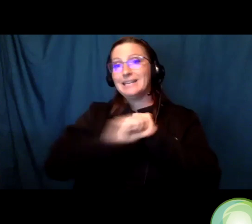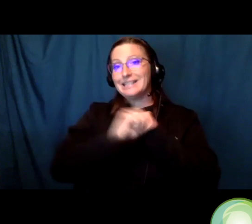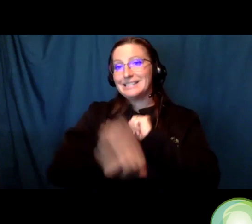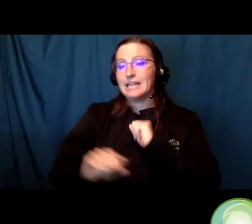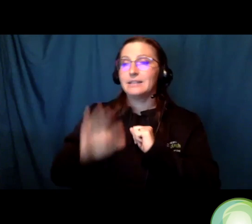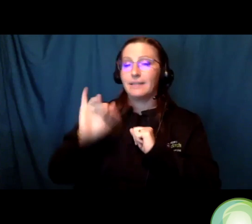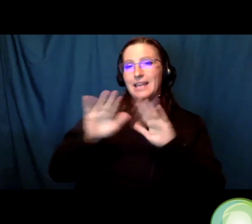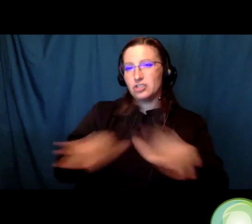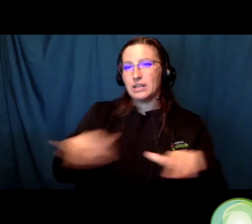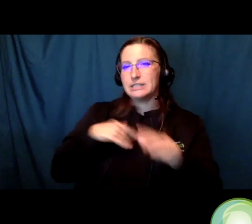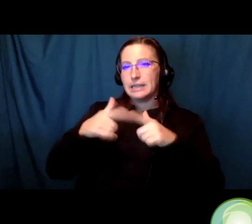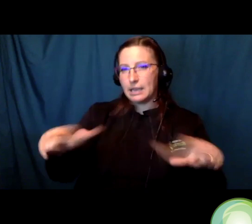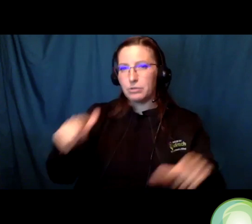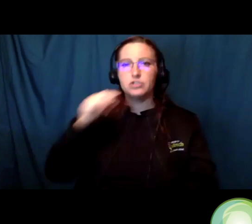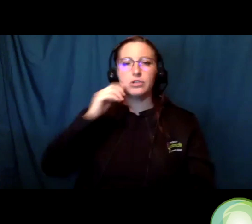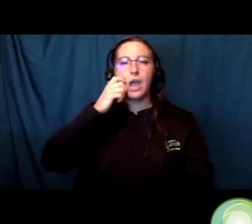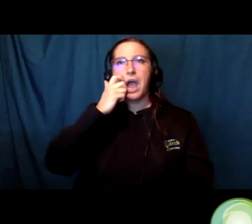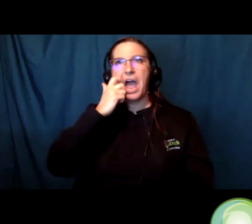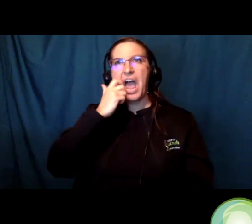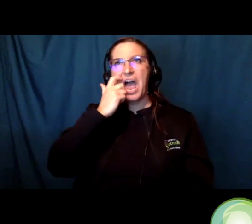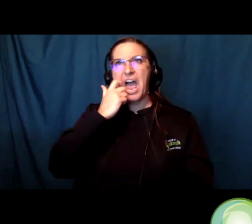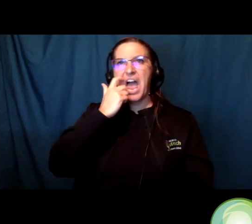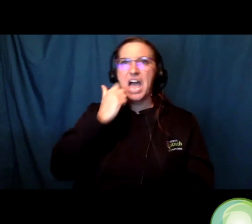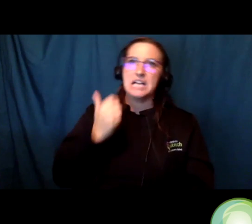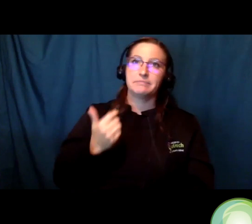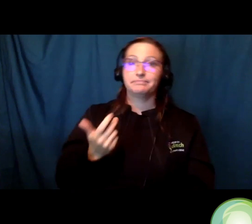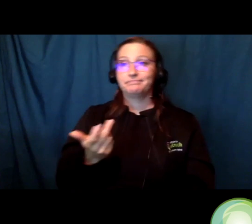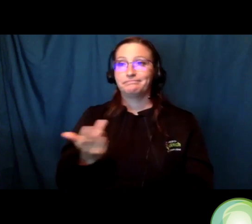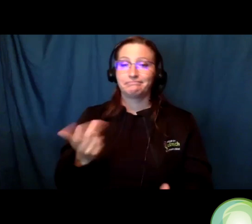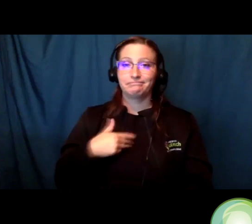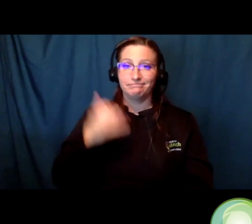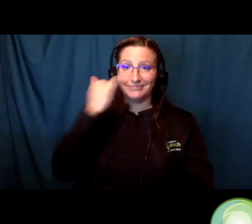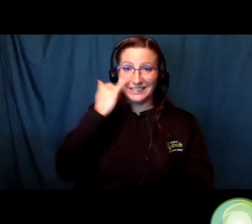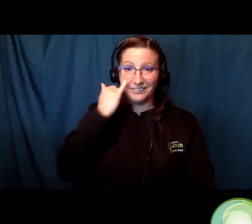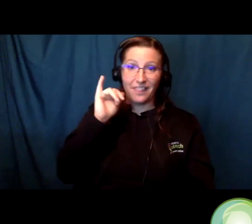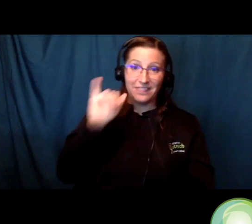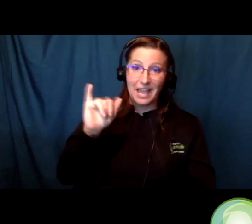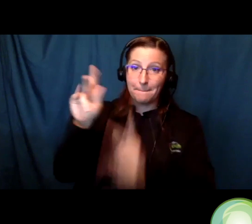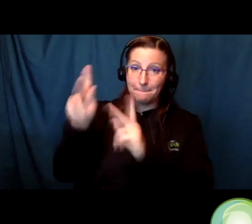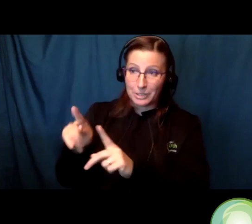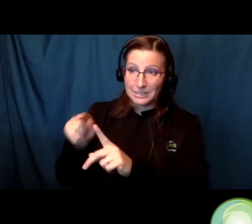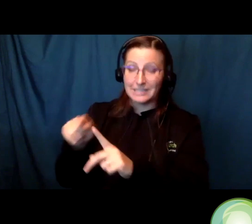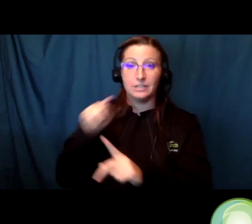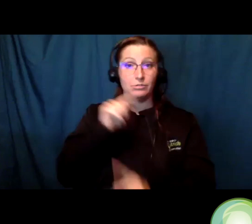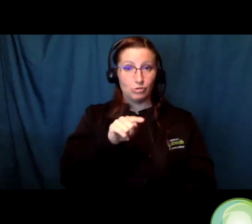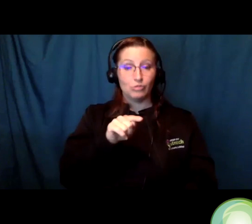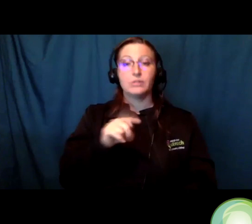language and then um you know, unless that person and you are also invited to a meeting together like an